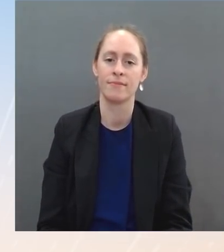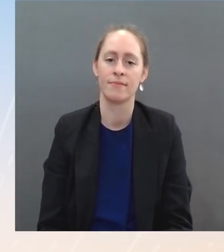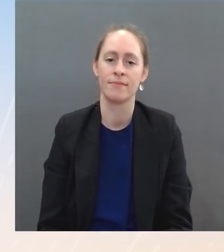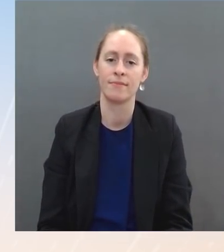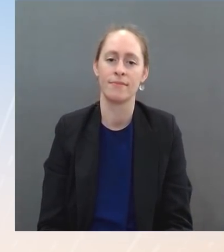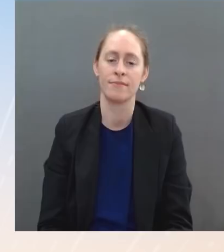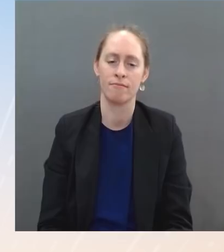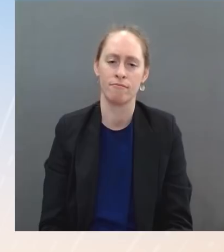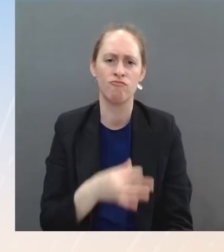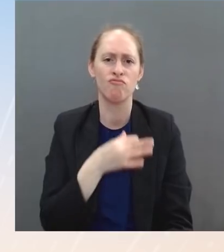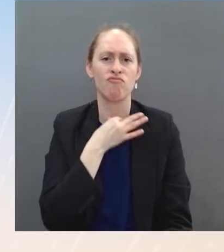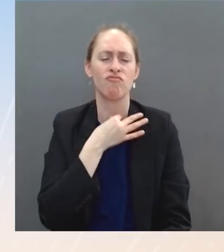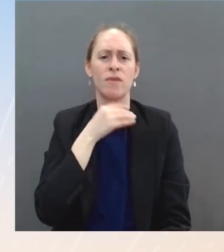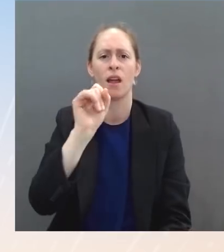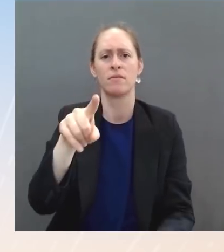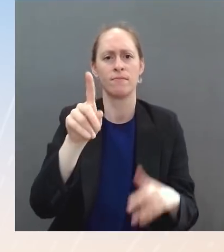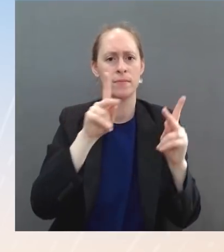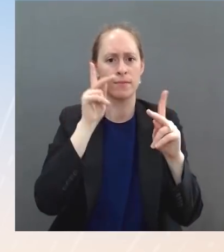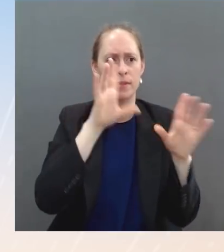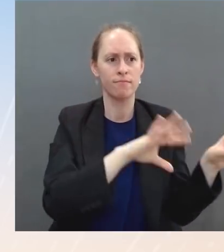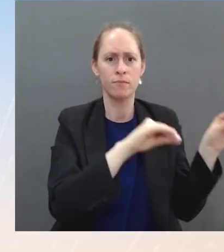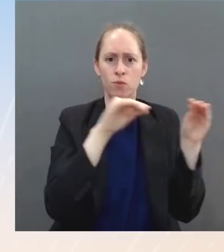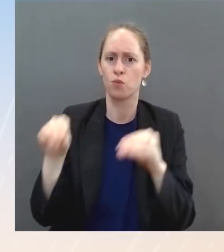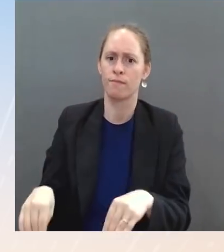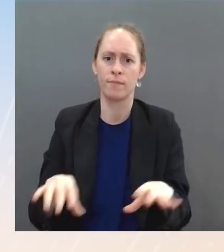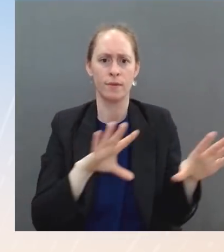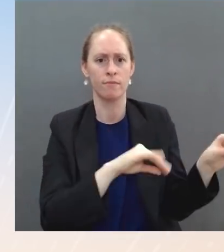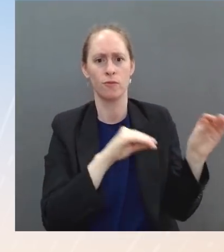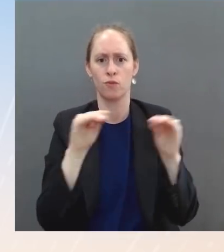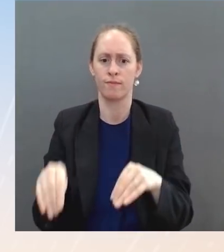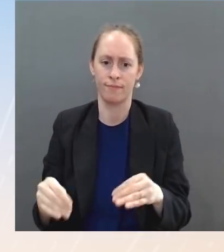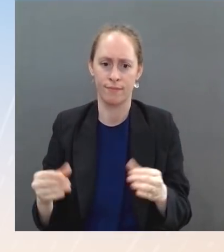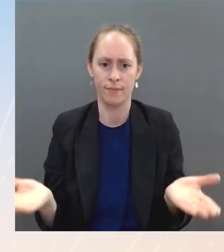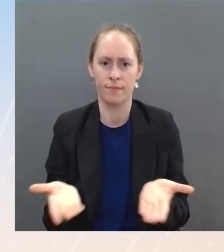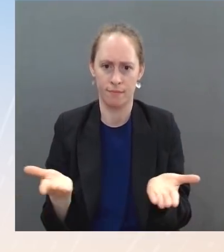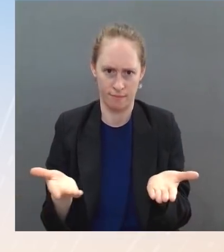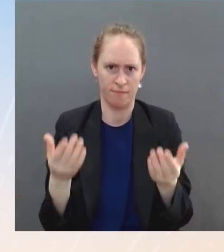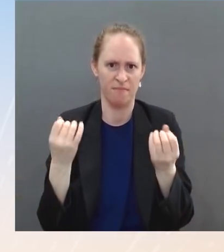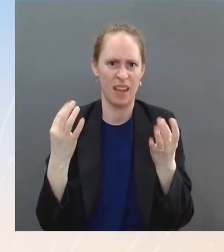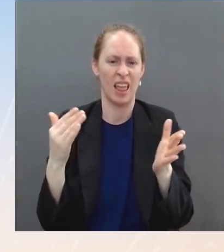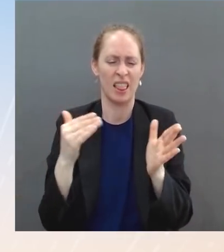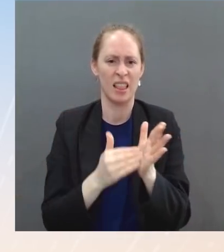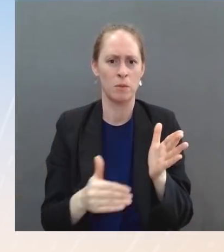that the President put out when you all were in Europe -- Ms. Psaki: Yeah. The Press: -- can you talk about how you arrived at that number